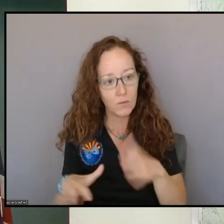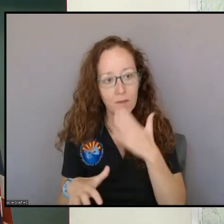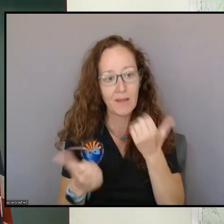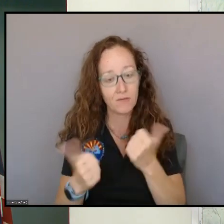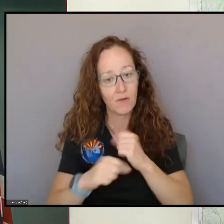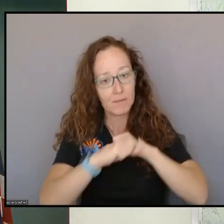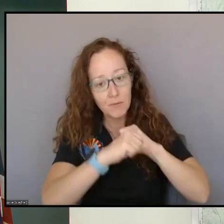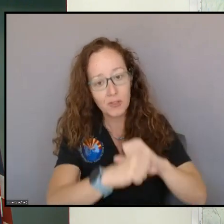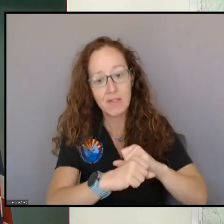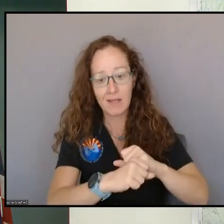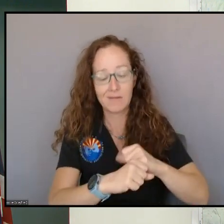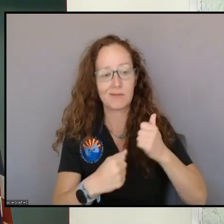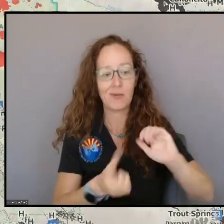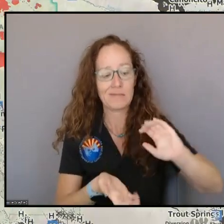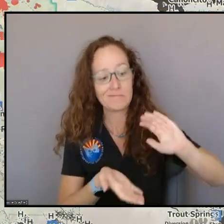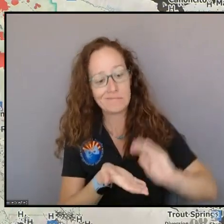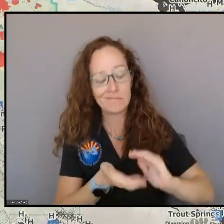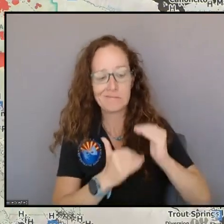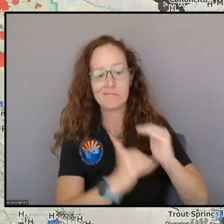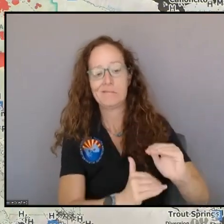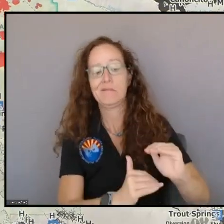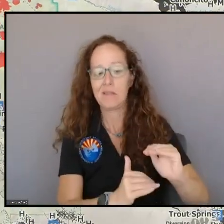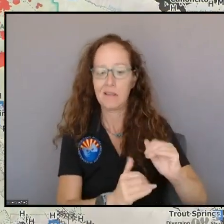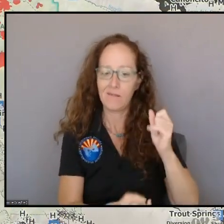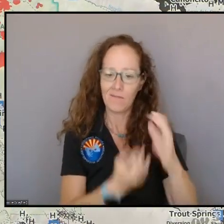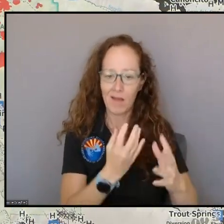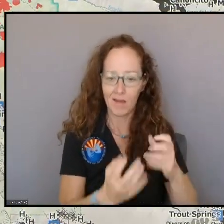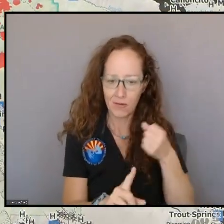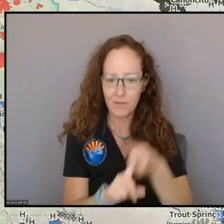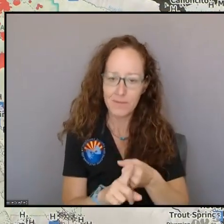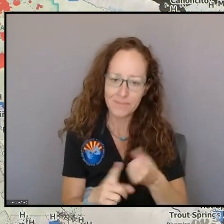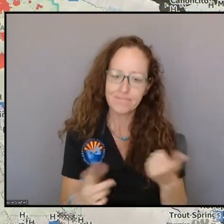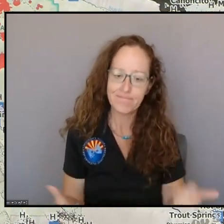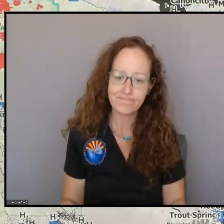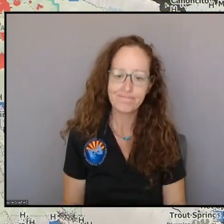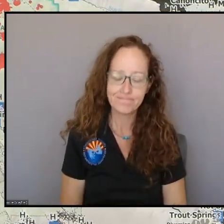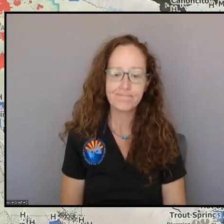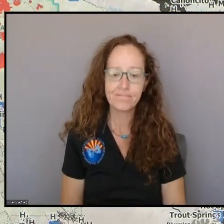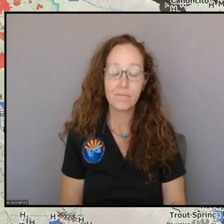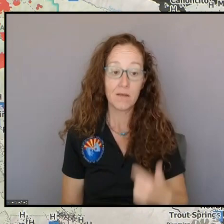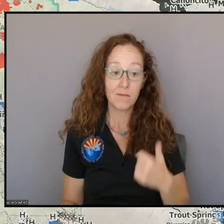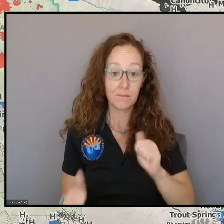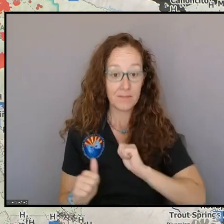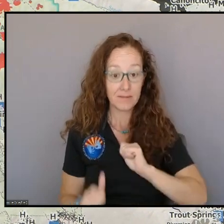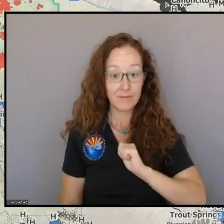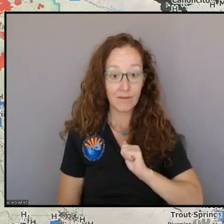so for me, I've been involved in this business for